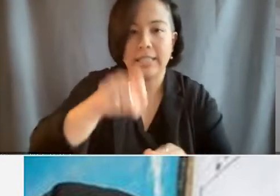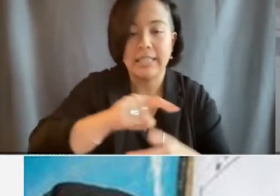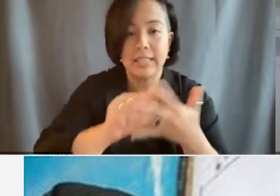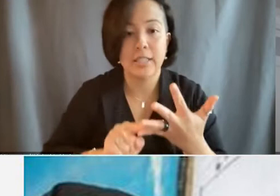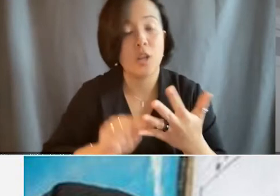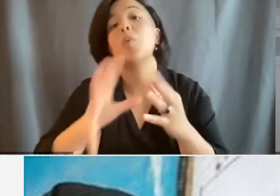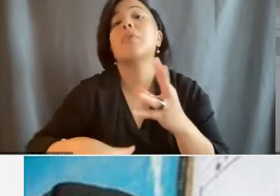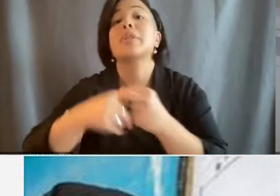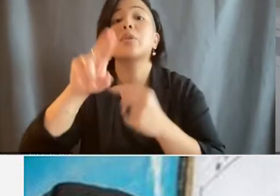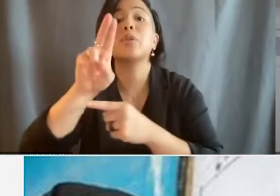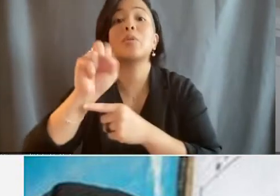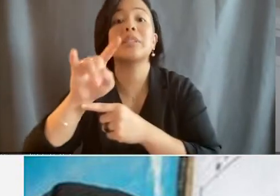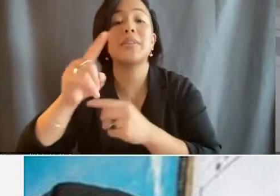funding nearly 40,000 more adolescent girls and young women, aged 15 to 24, who have